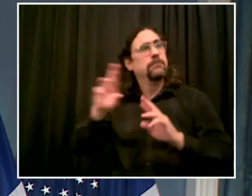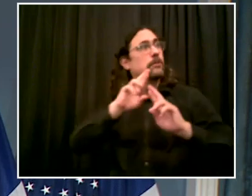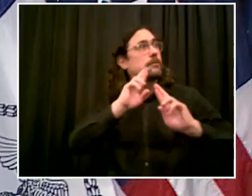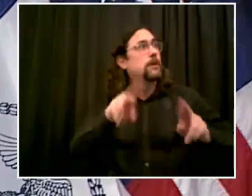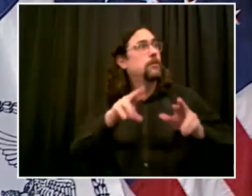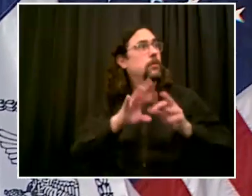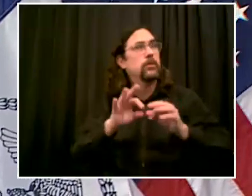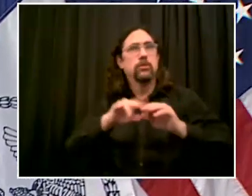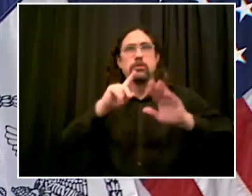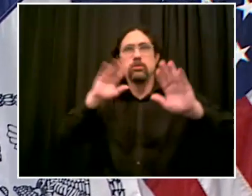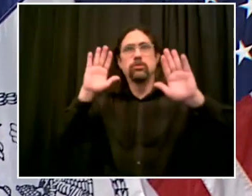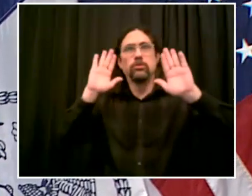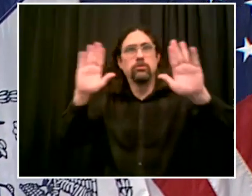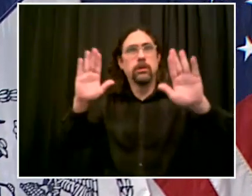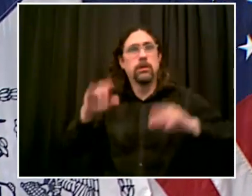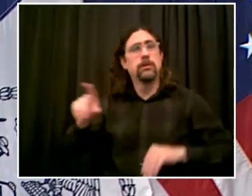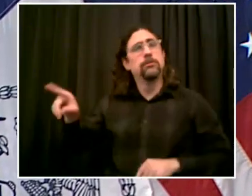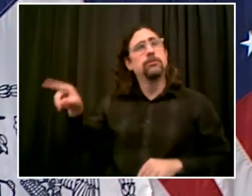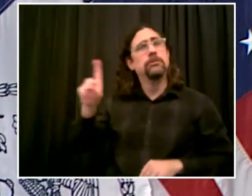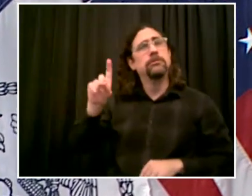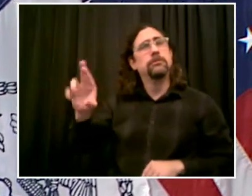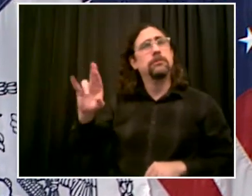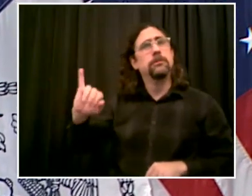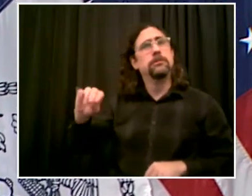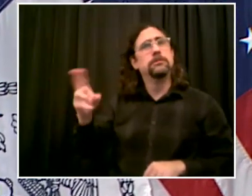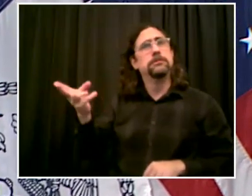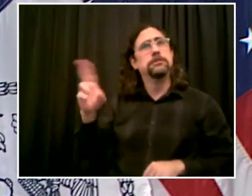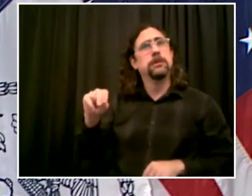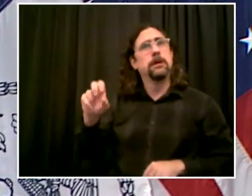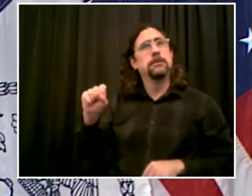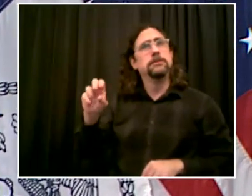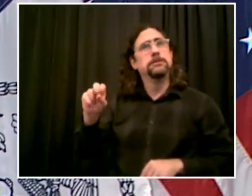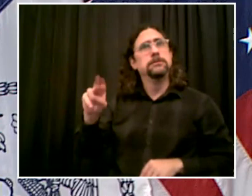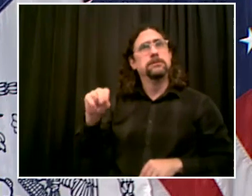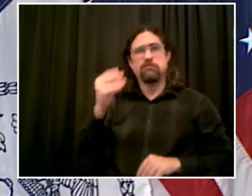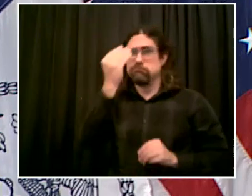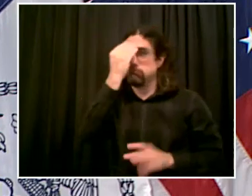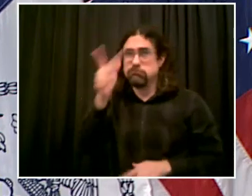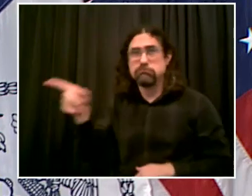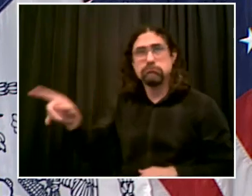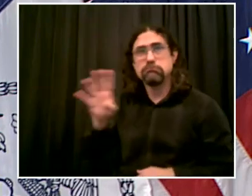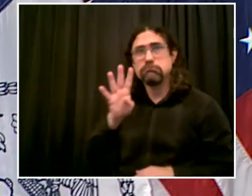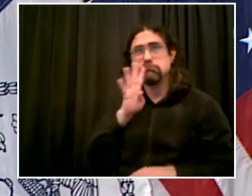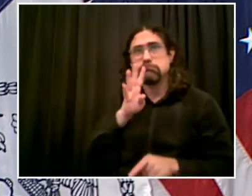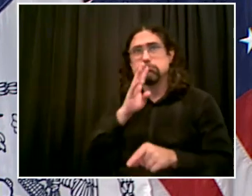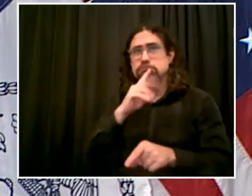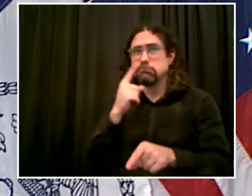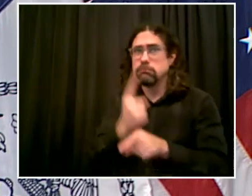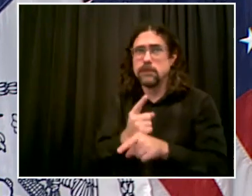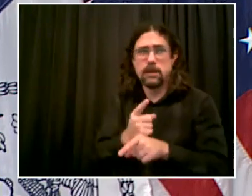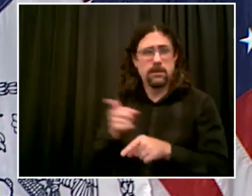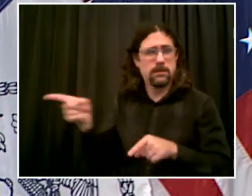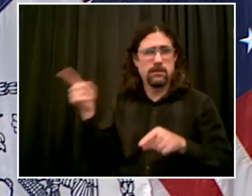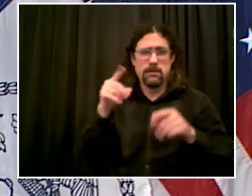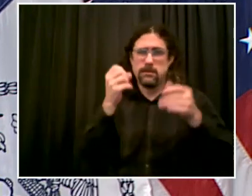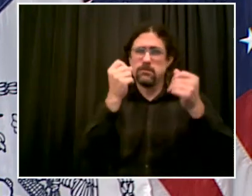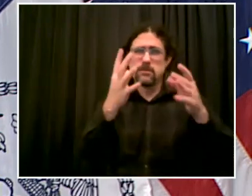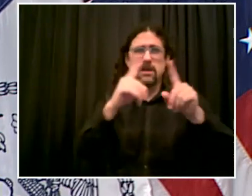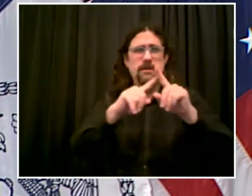TRACKS. I WILL NOW TURN IT BACK OVER TO THE MAYOR. THANK YOU,